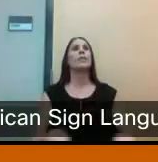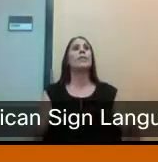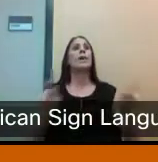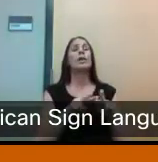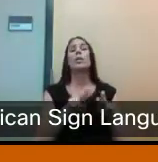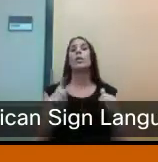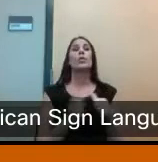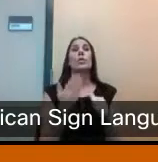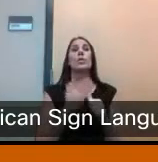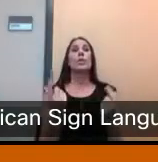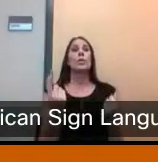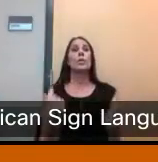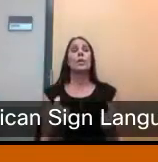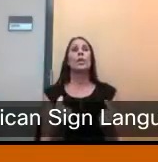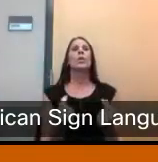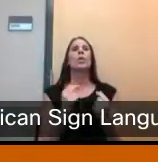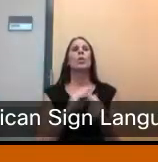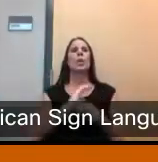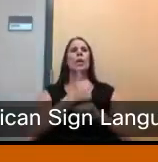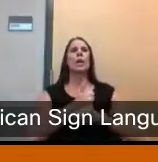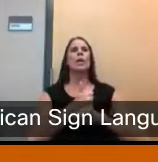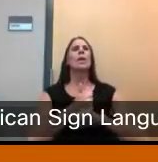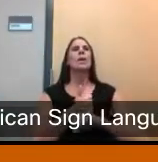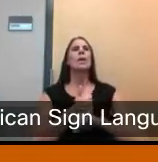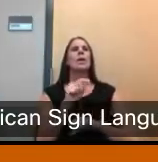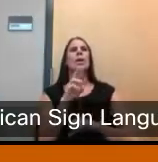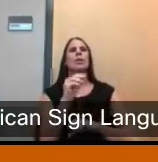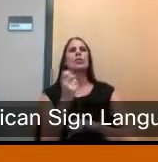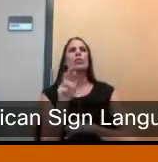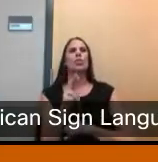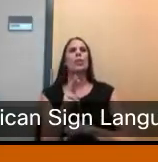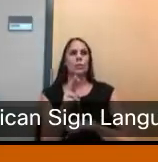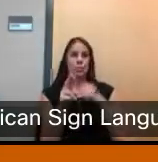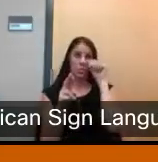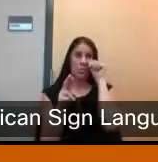a Twitter thread. Yeah, there we go um, we went out and found